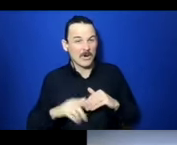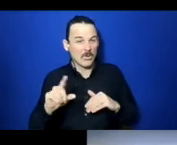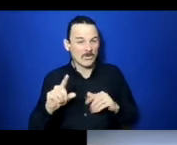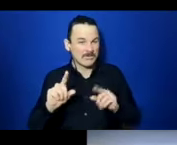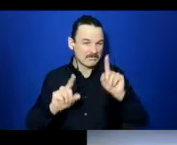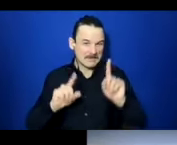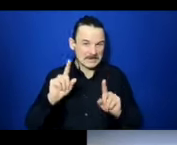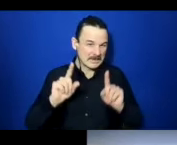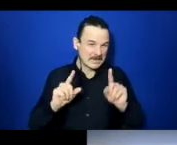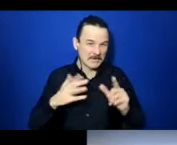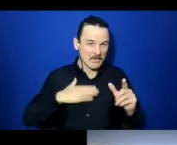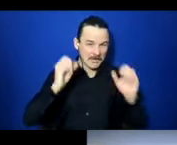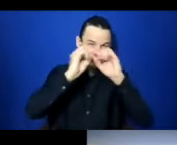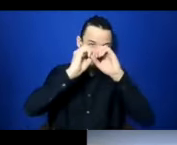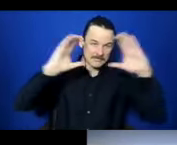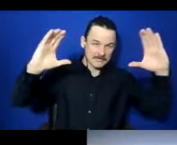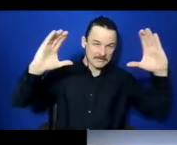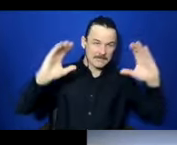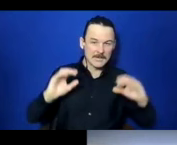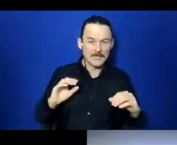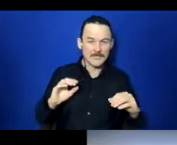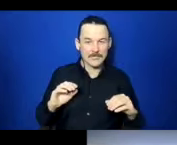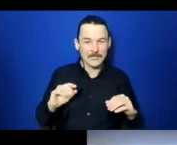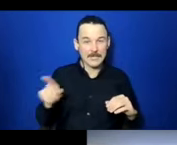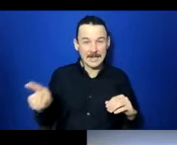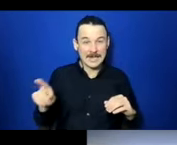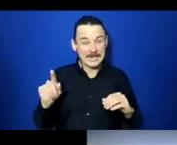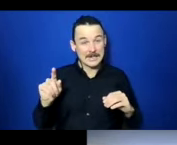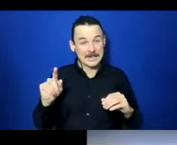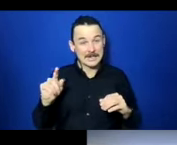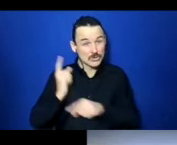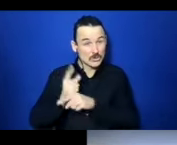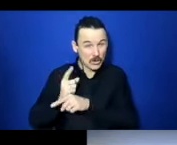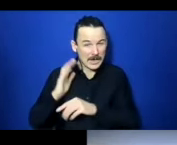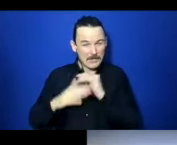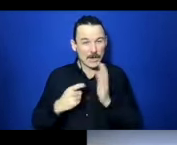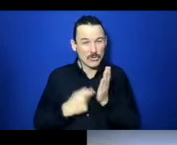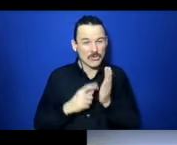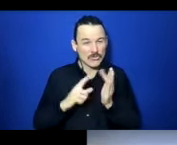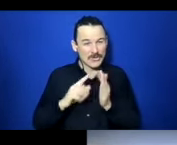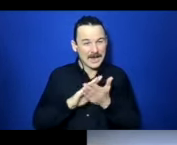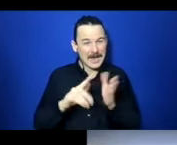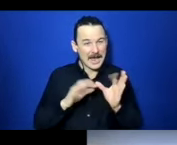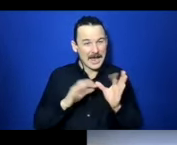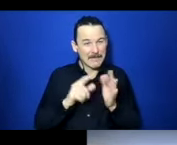Because we've already had those rehabilitation focused cities, let's let's learn from our own